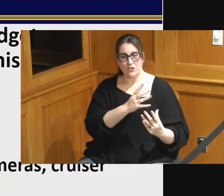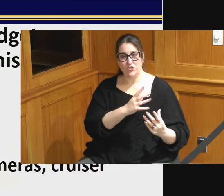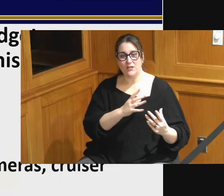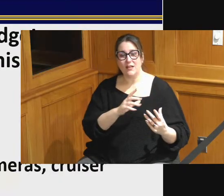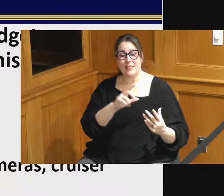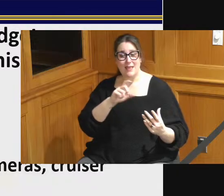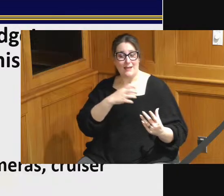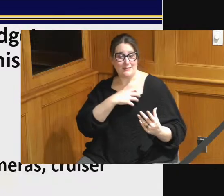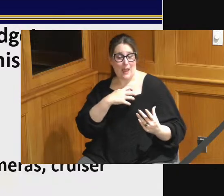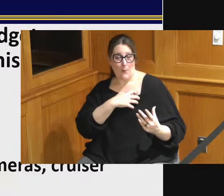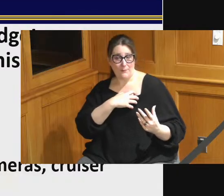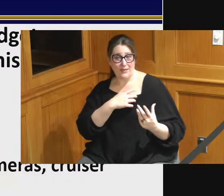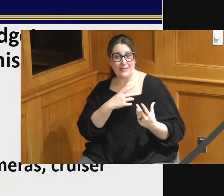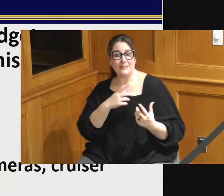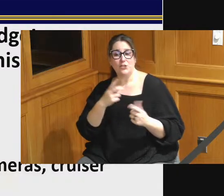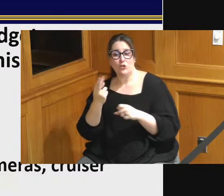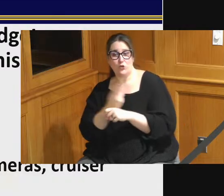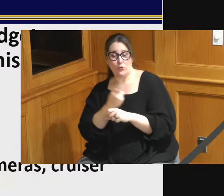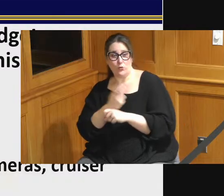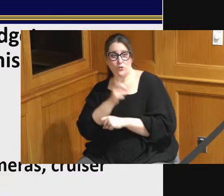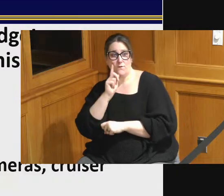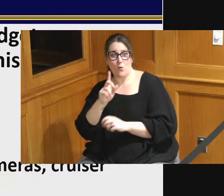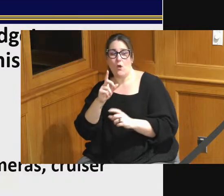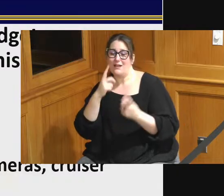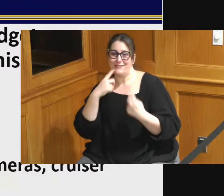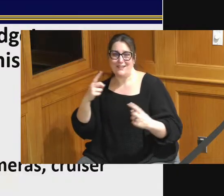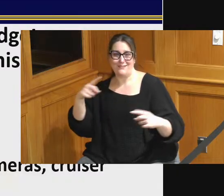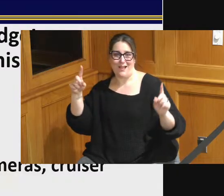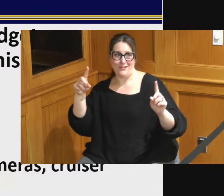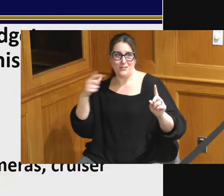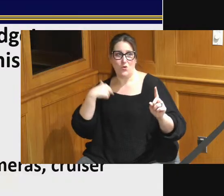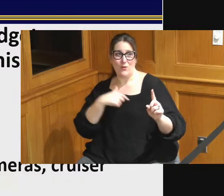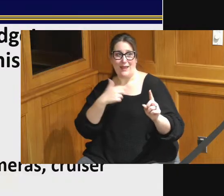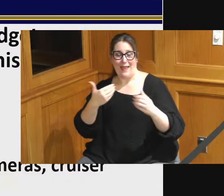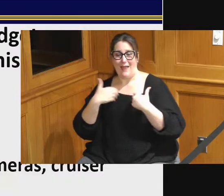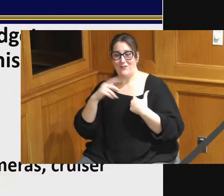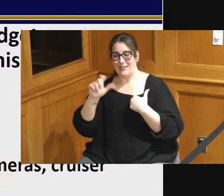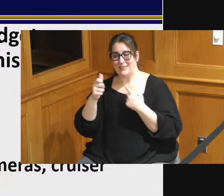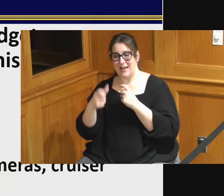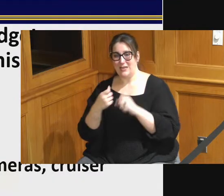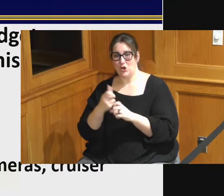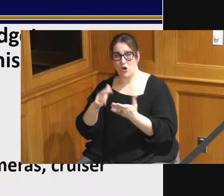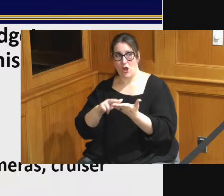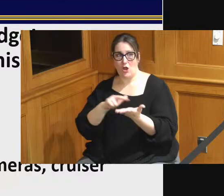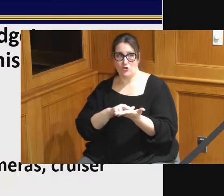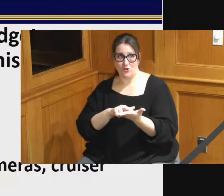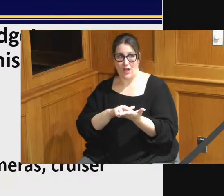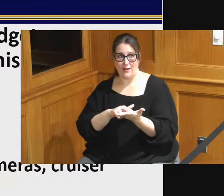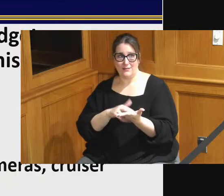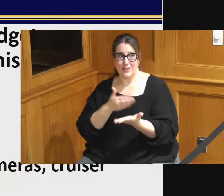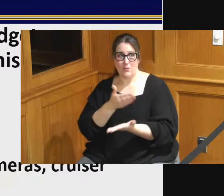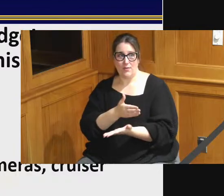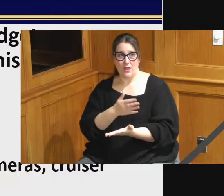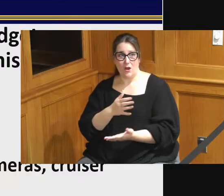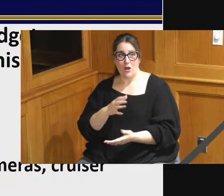use to great success. We have a 10-year contract there which also includes the body worn cameras,